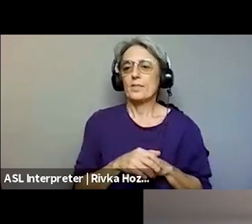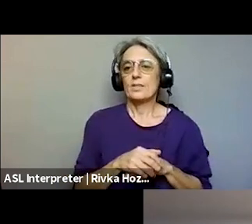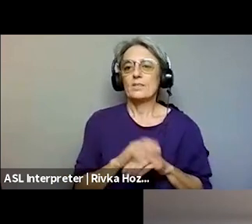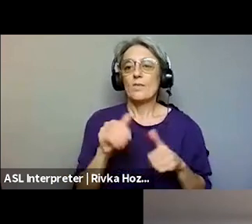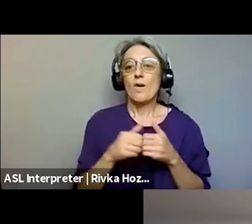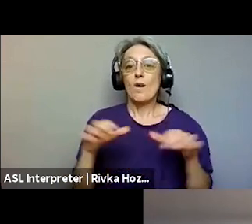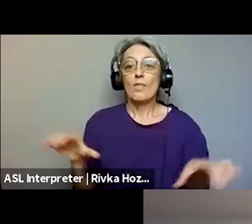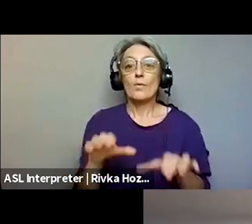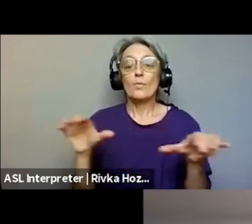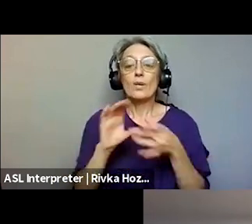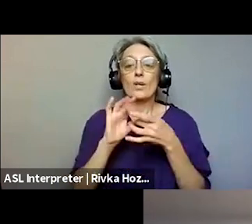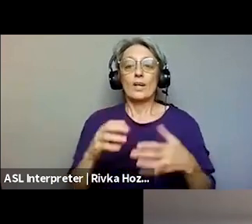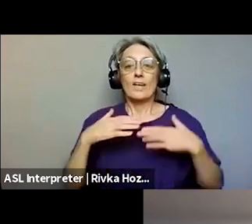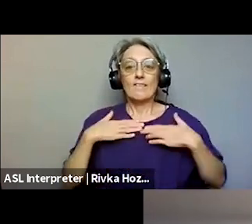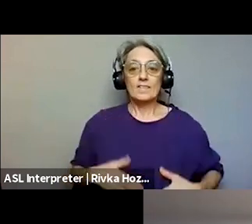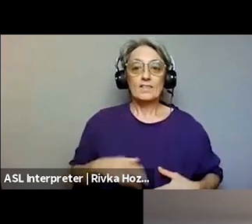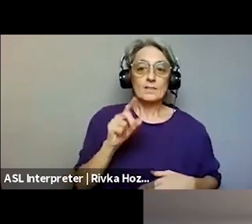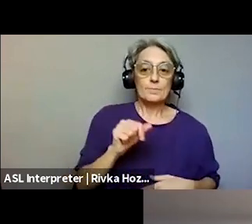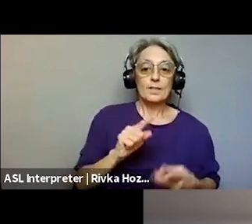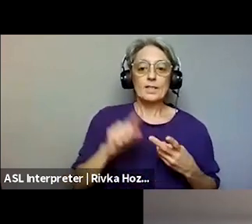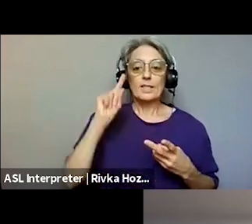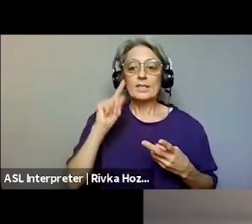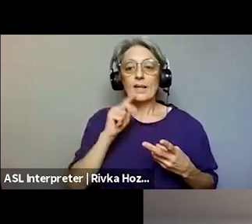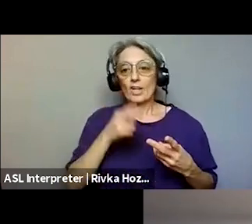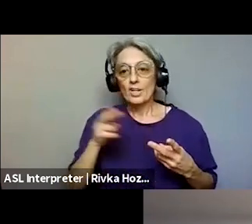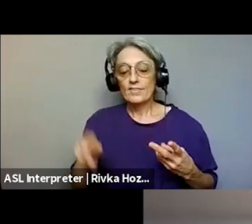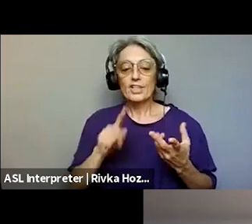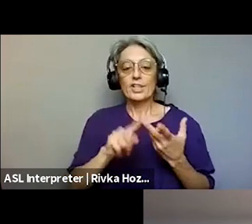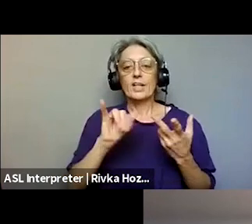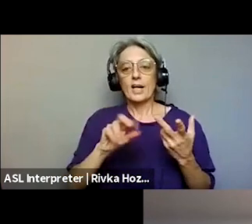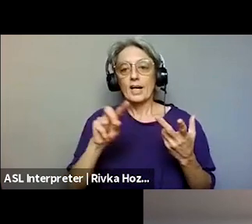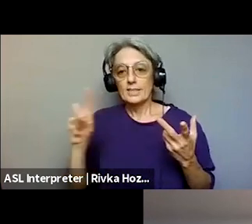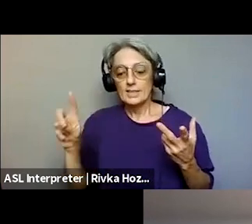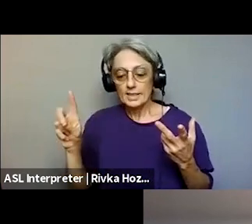disabilities. deaf and hard of hearing, as well as intellectual and developmental disabilities, we